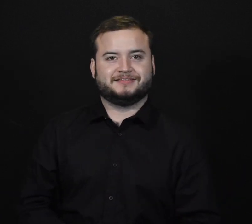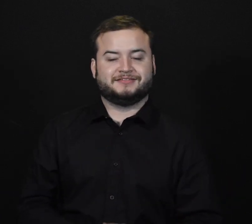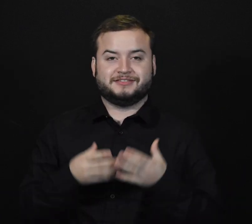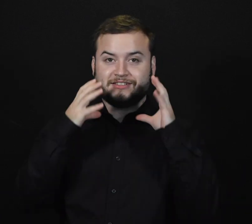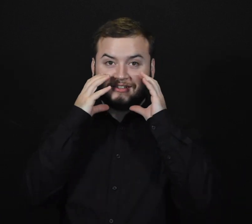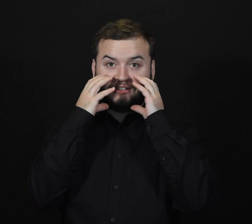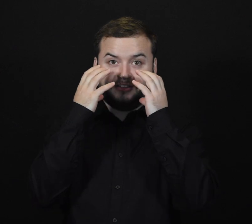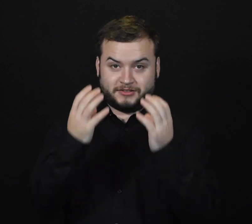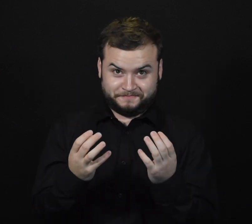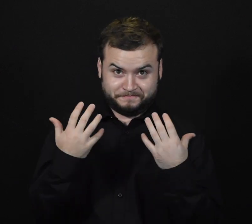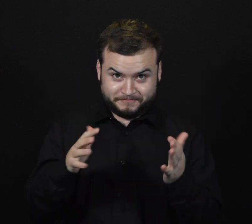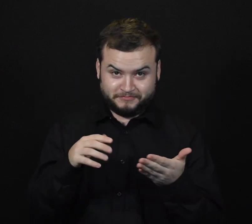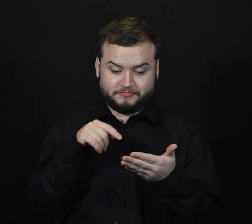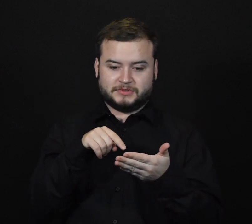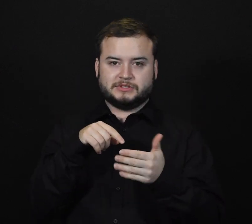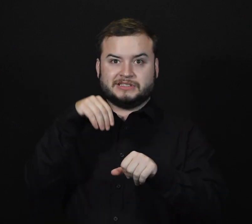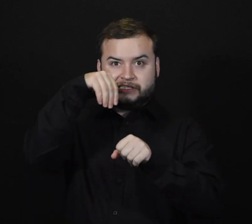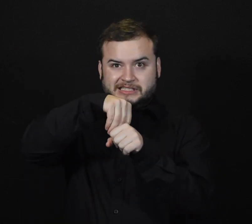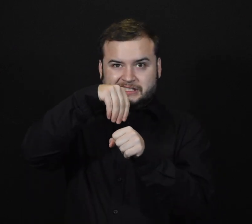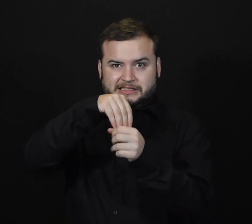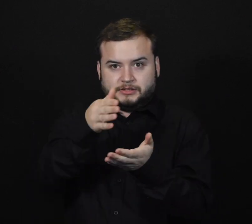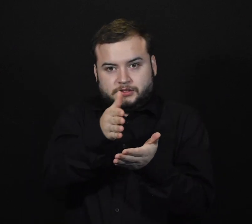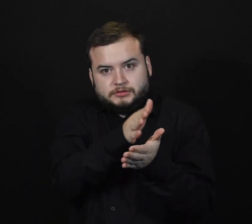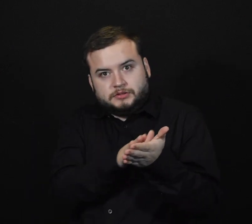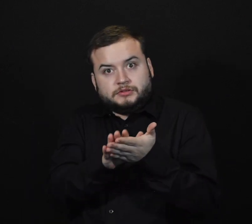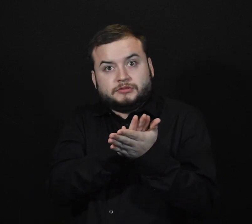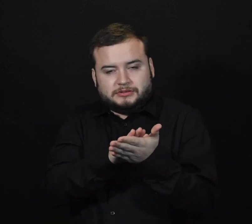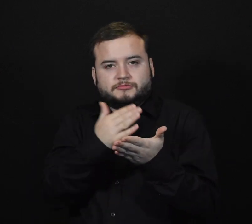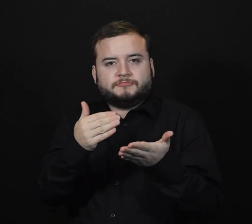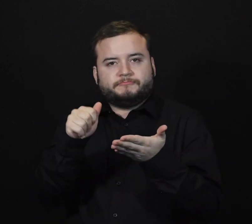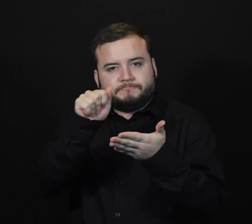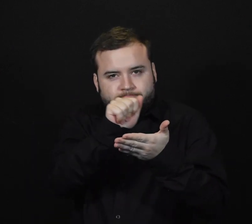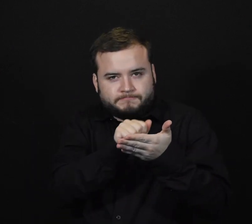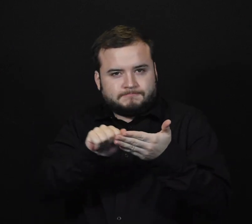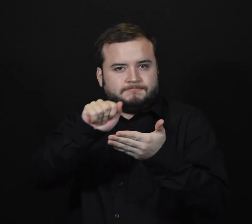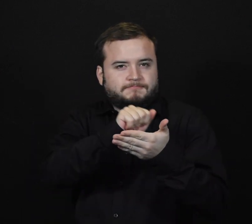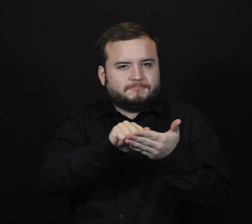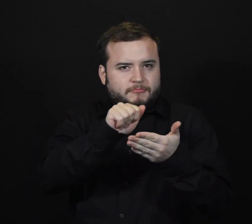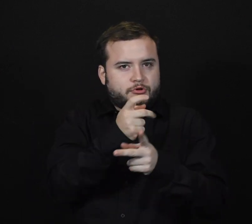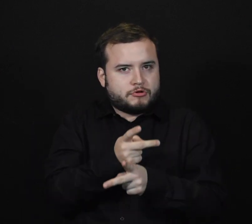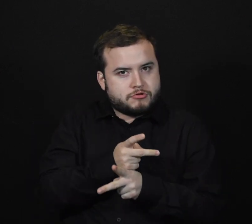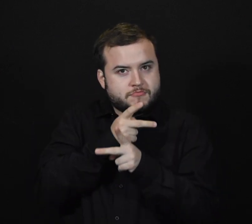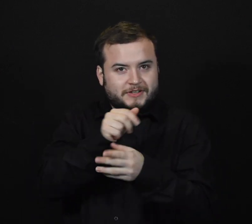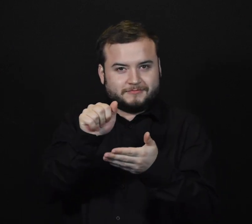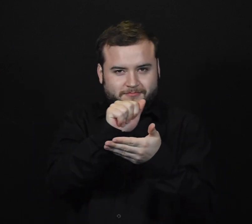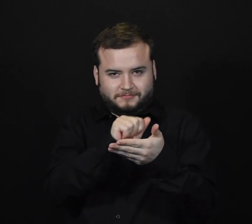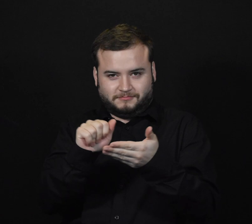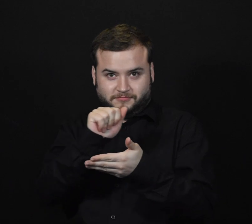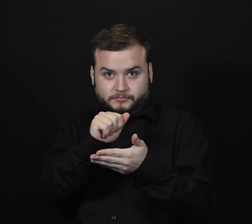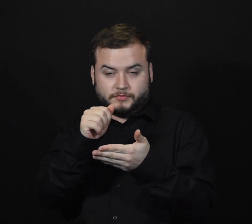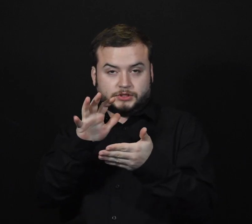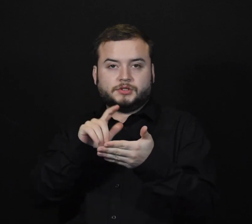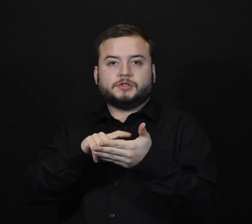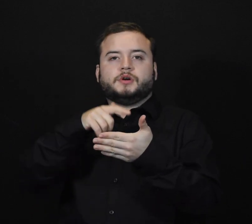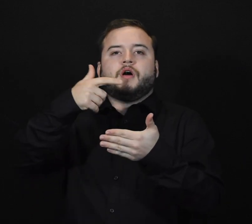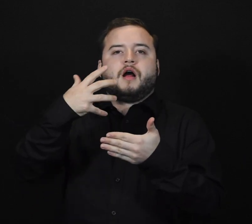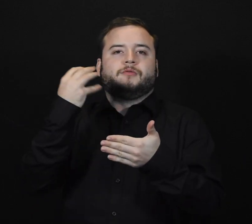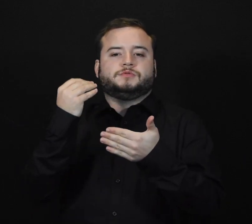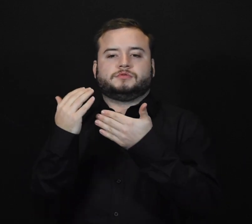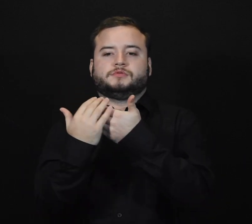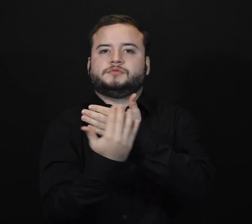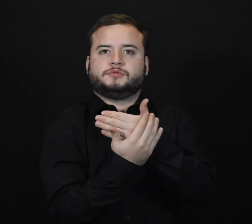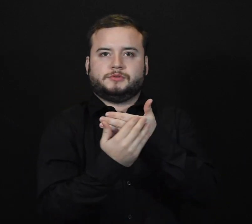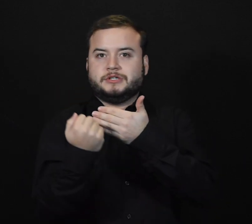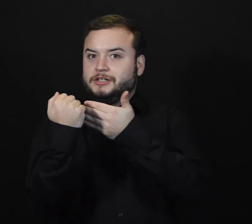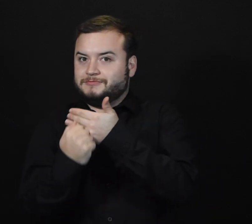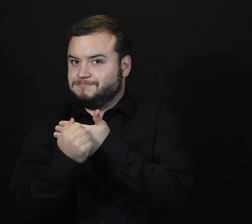Carefully wipe the inside of the mask, followed by the outside of the mask or